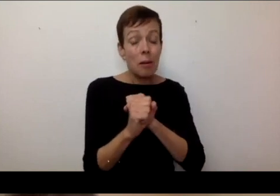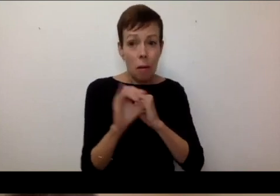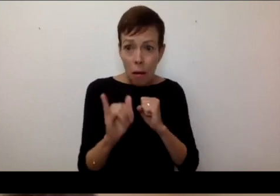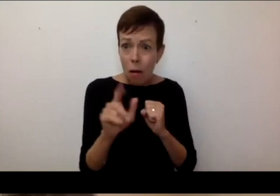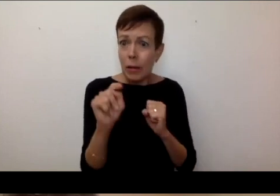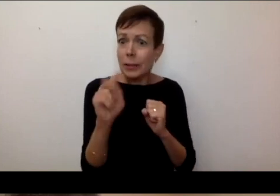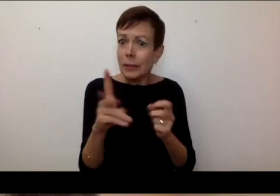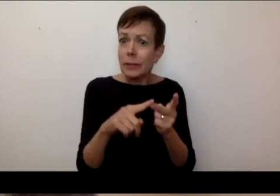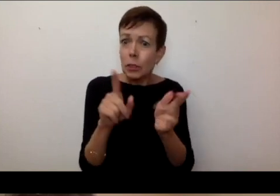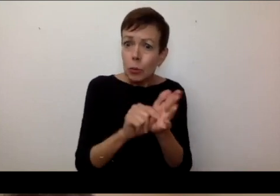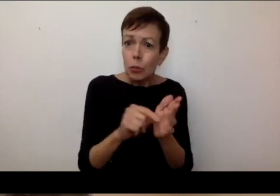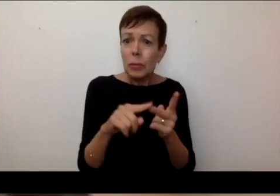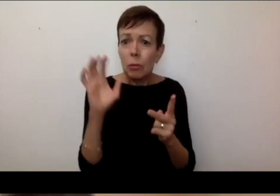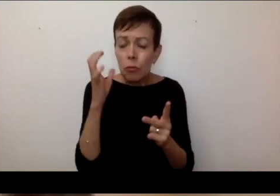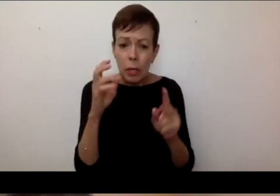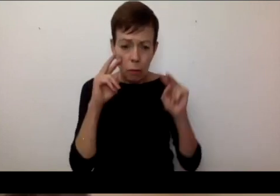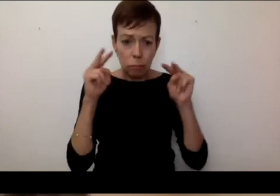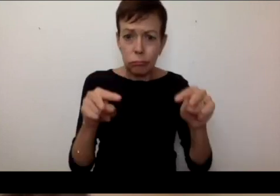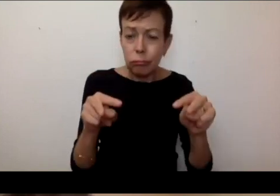interviews and was also mentioned in the house of